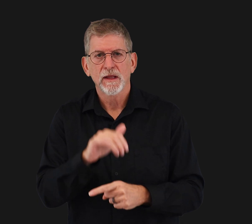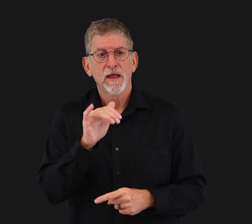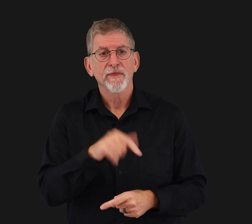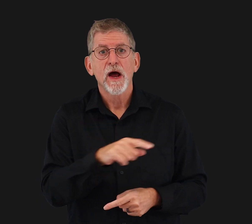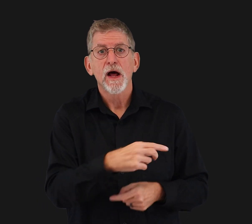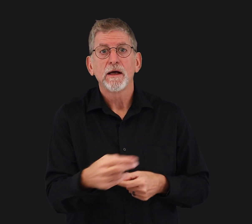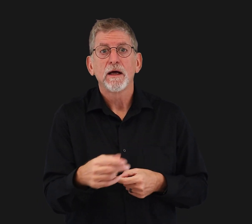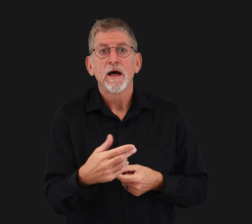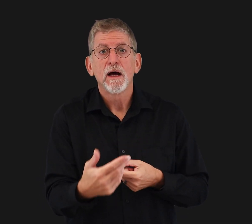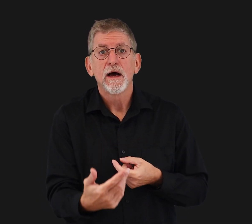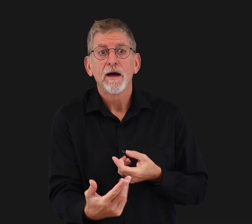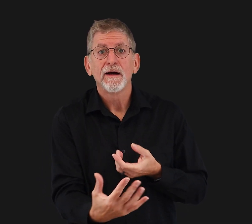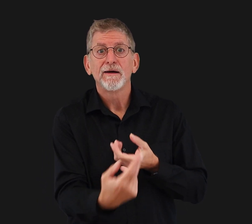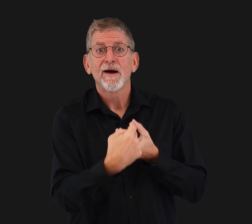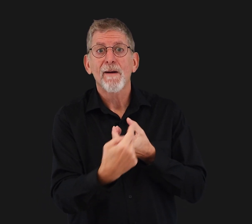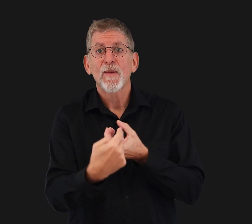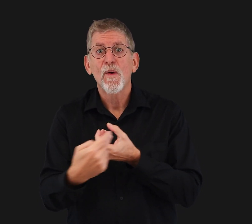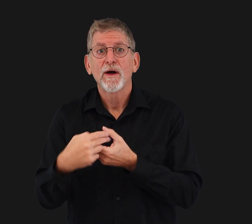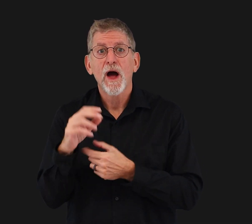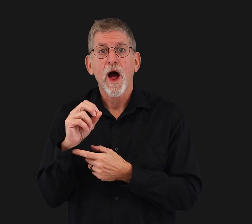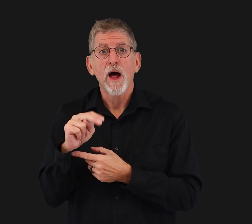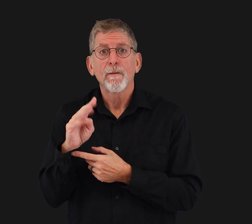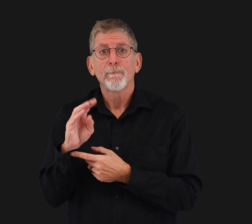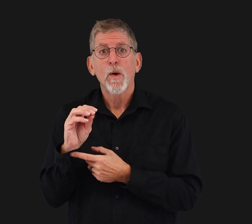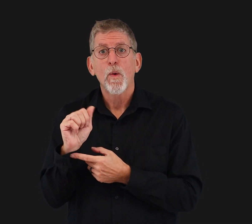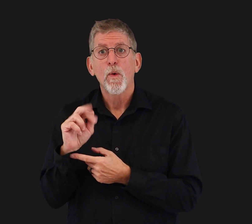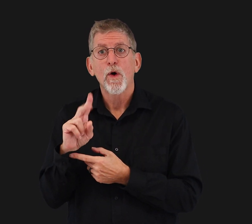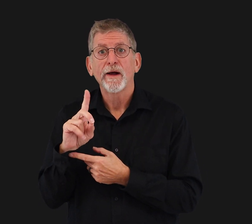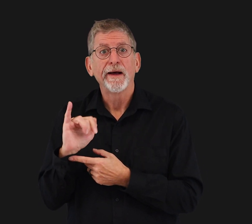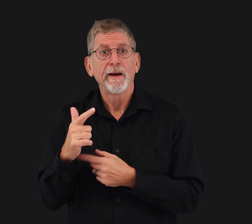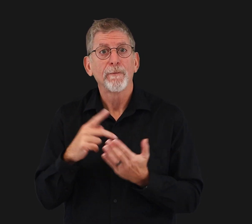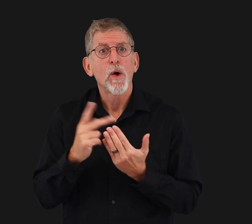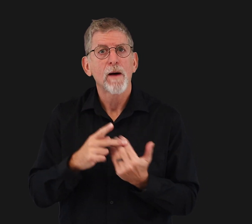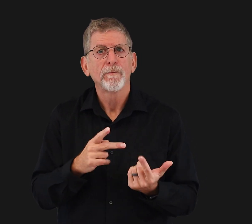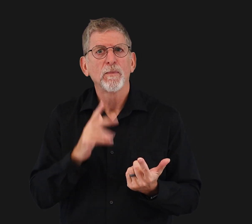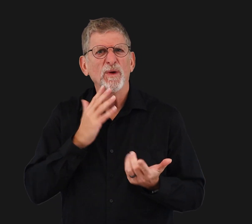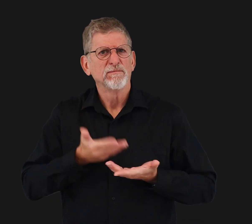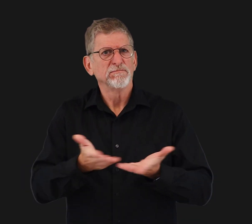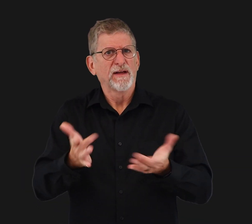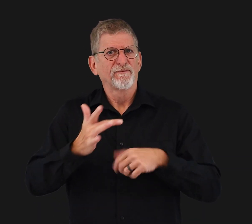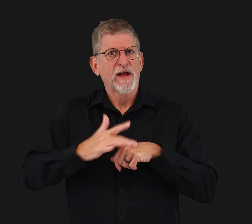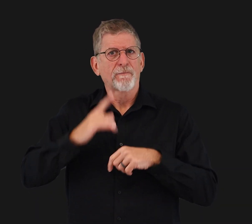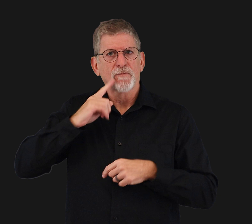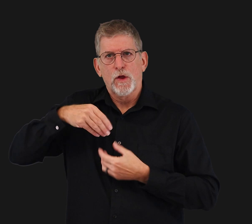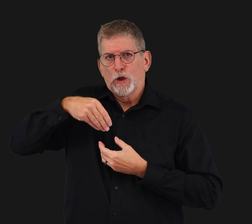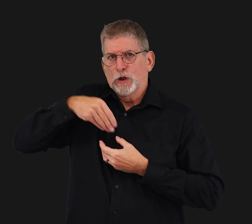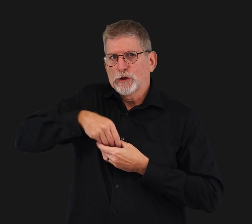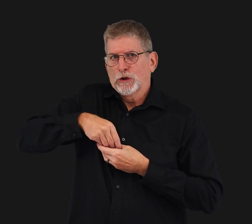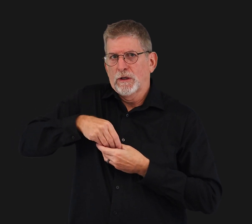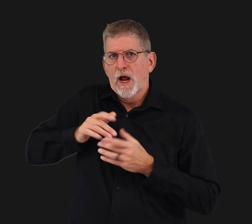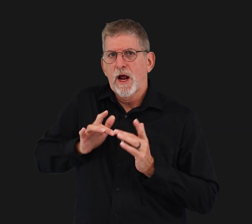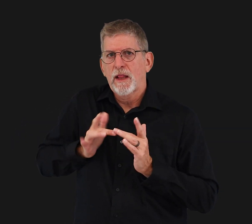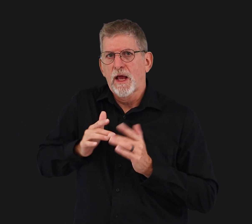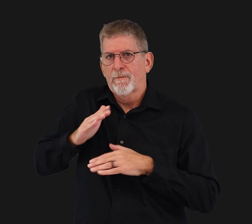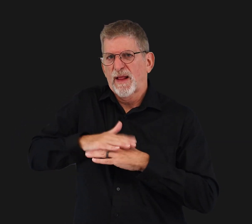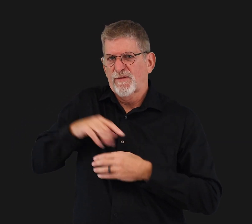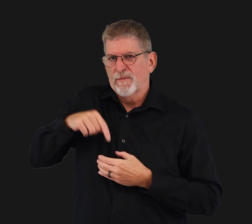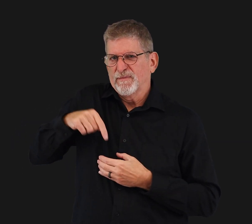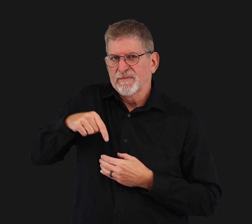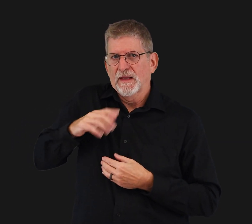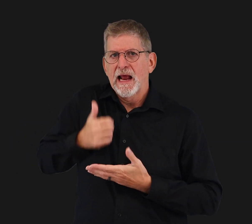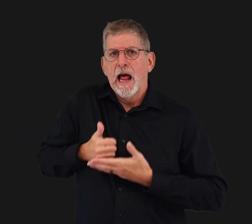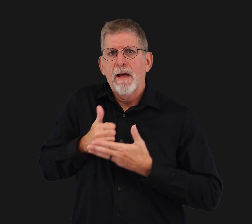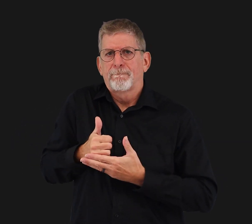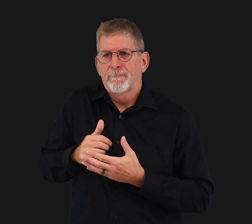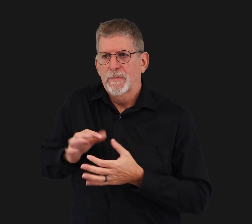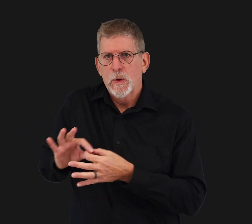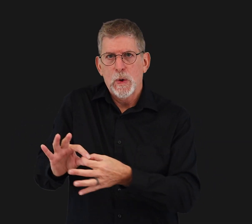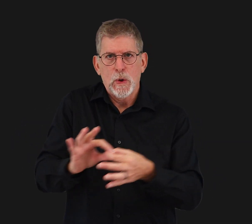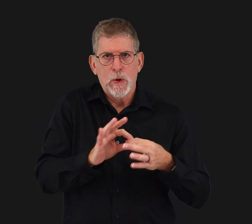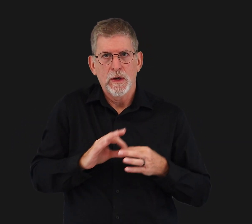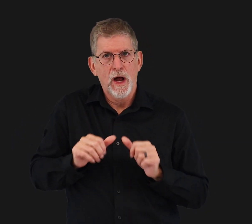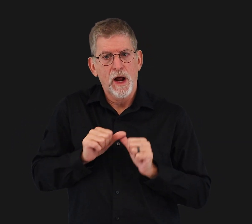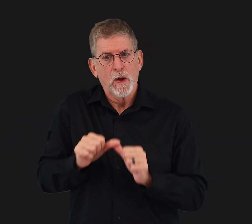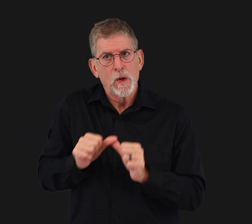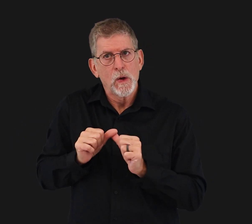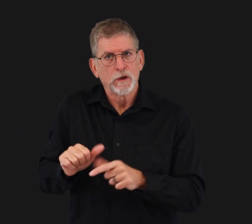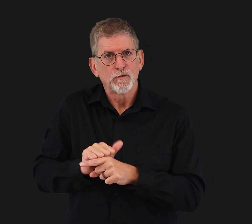The onboarding program will be available on an internal online platform to help coordinate ongoing training